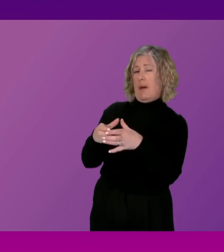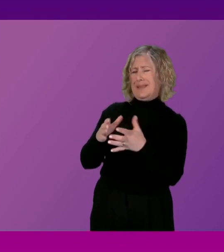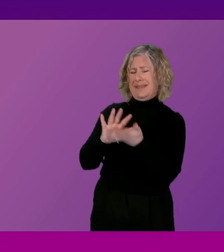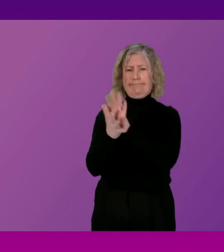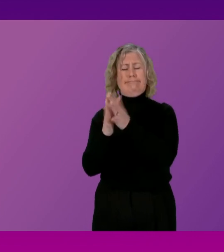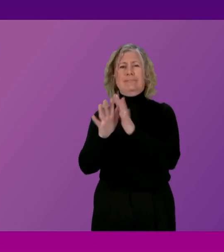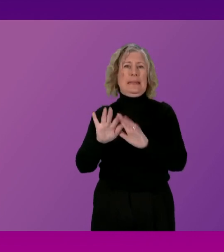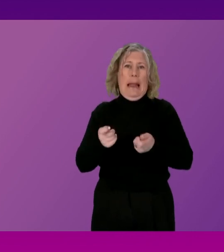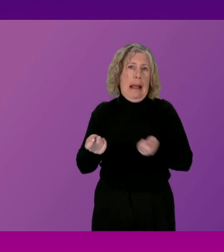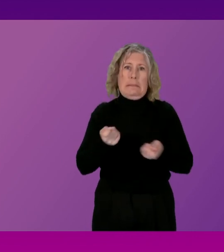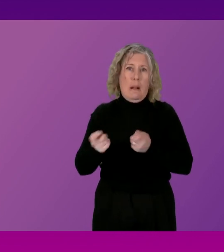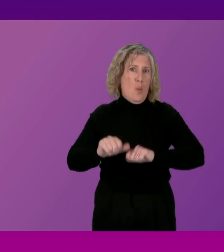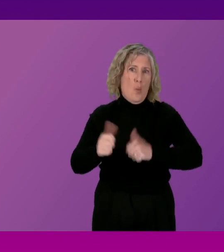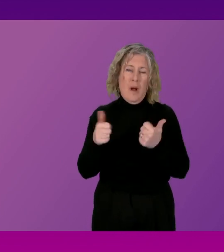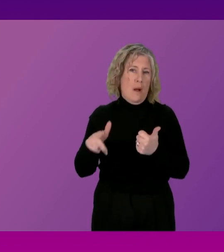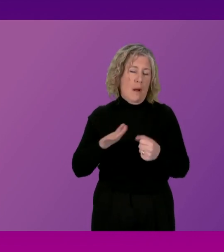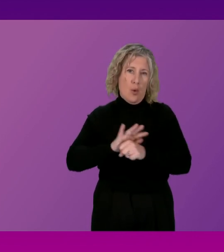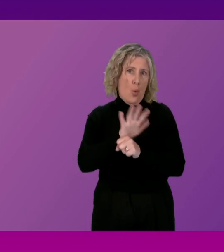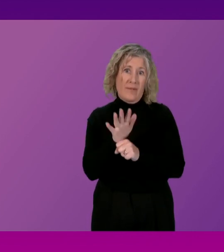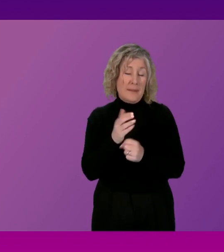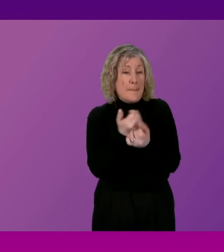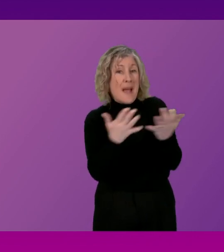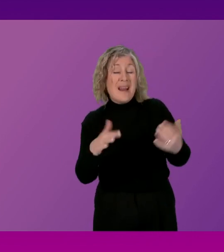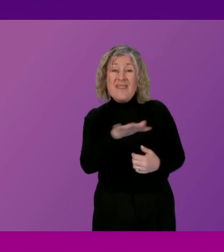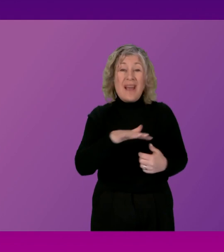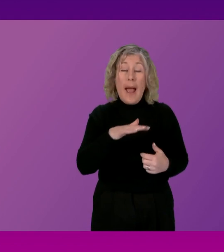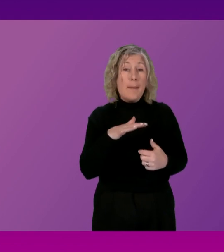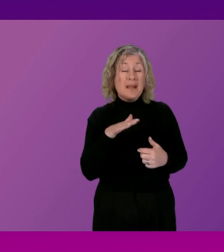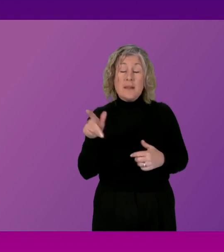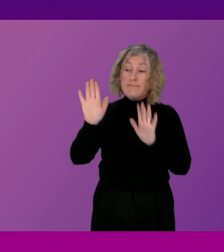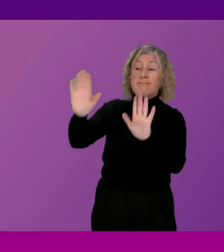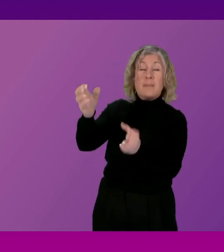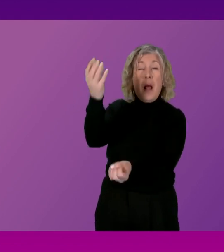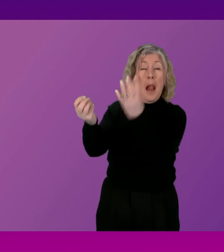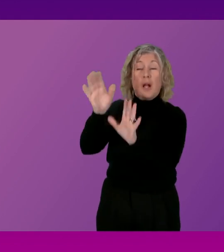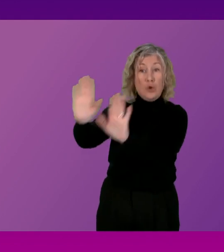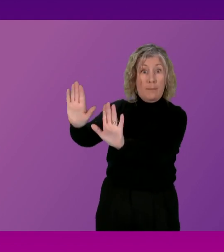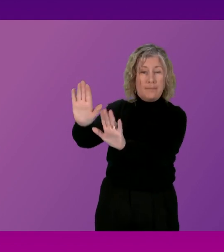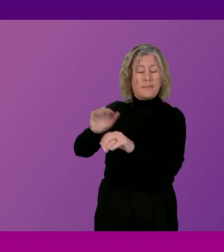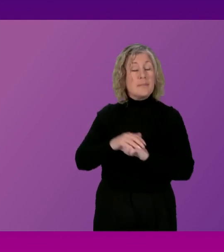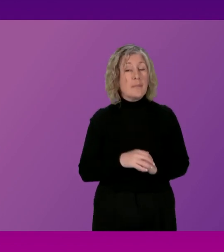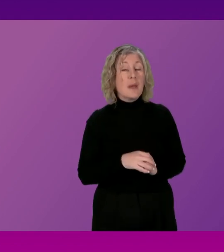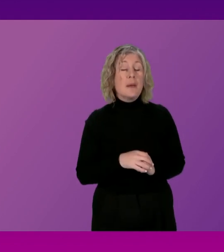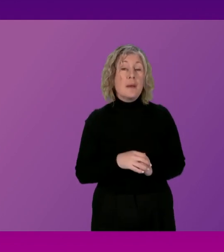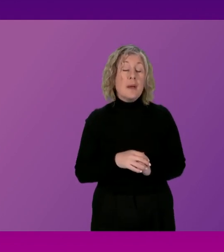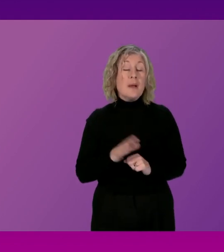Members. Families could not say goodbye to their loved ones, and family members had to attend funerals